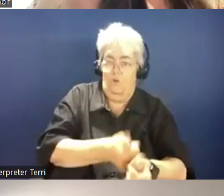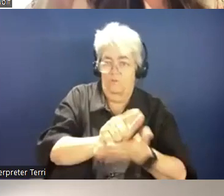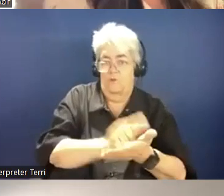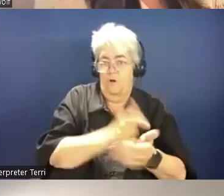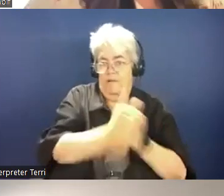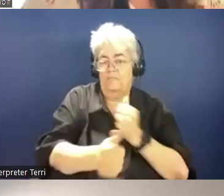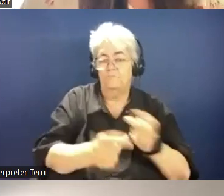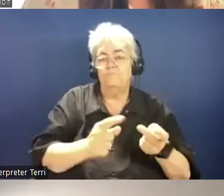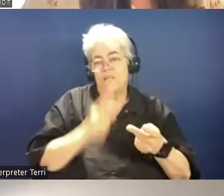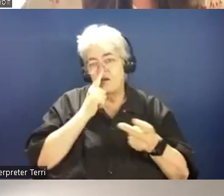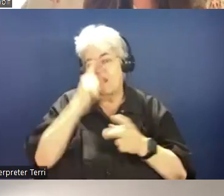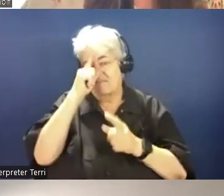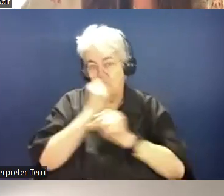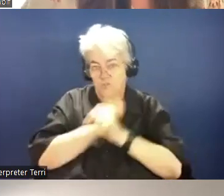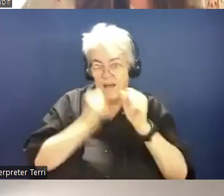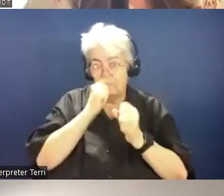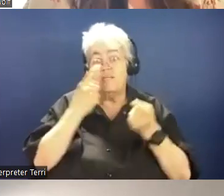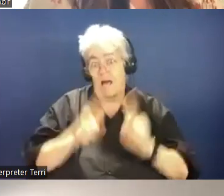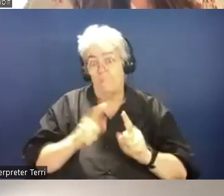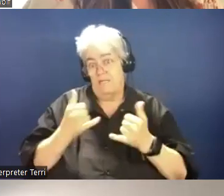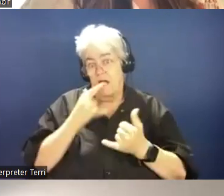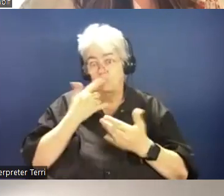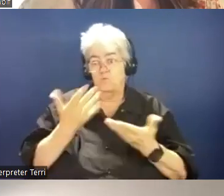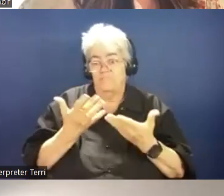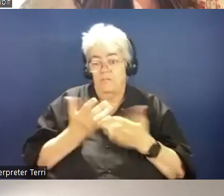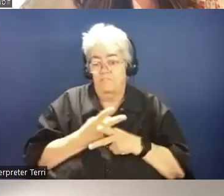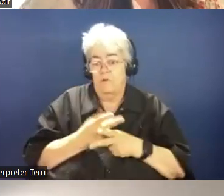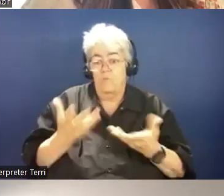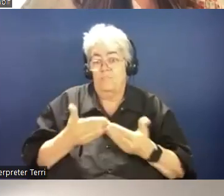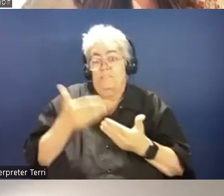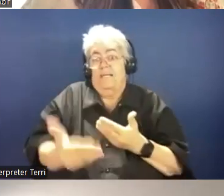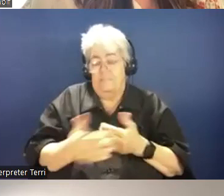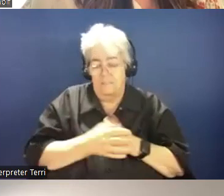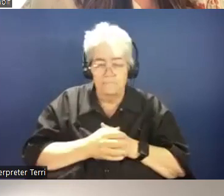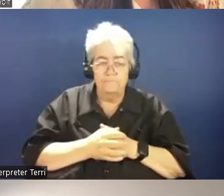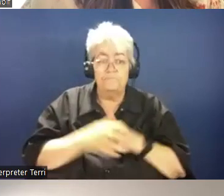kind of what our next steps look like there. I'll take a quick pause. Are there any questions